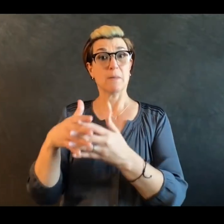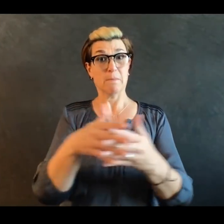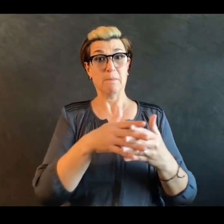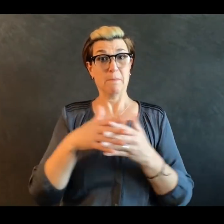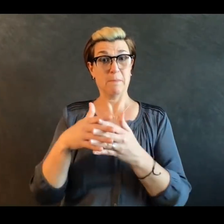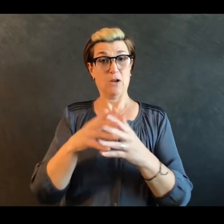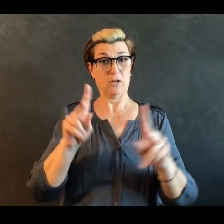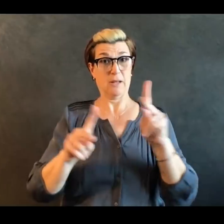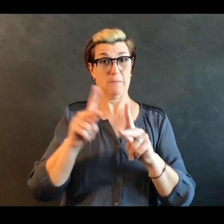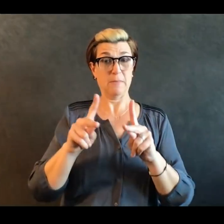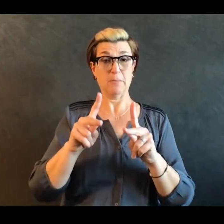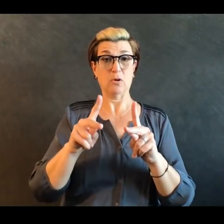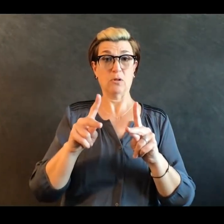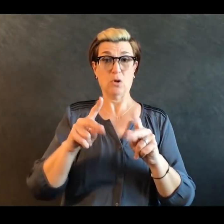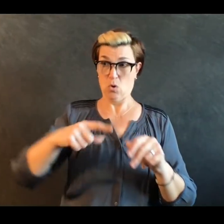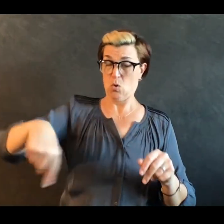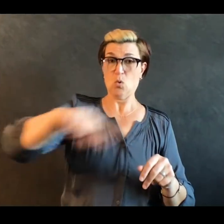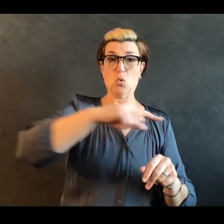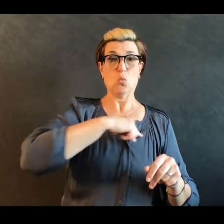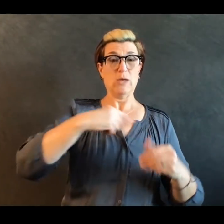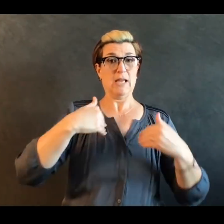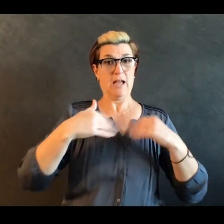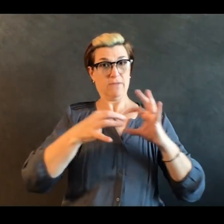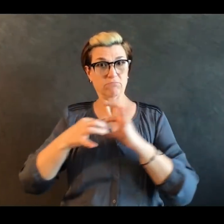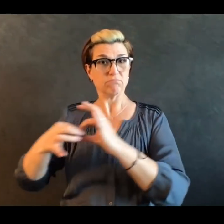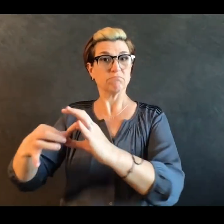unison toward a common goal that's what's happening right now